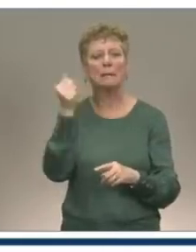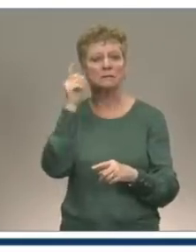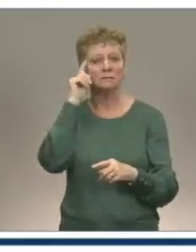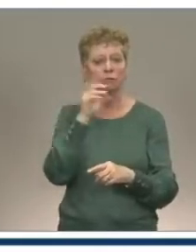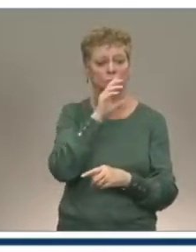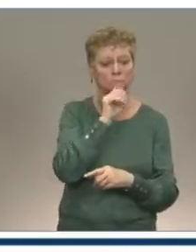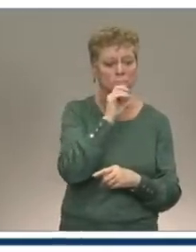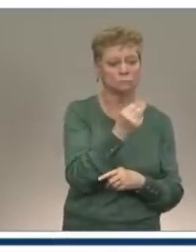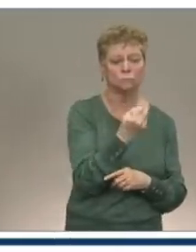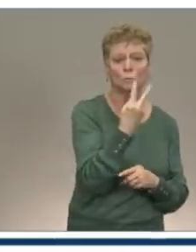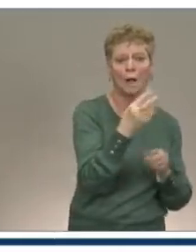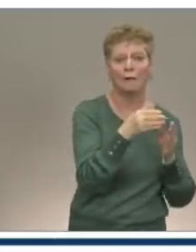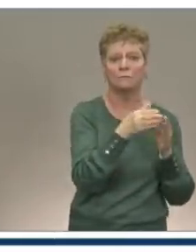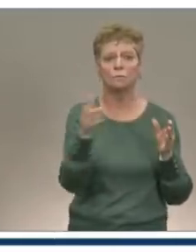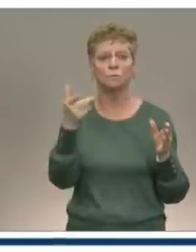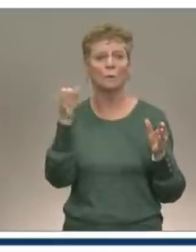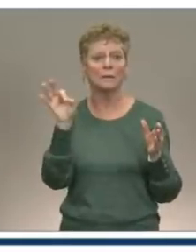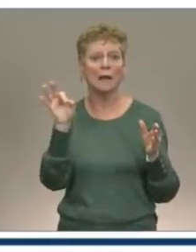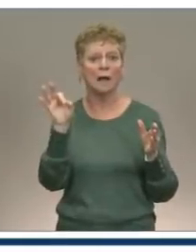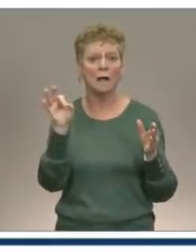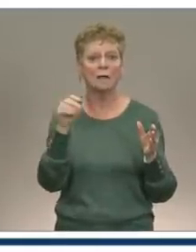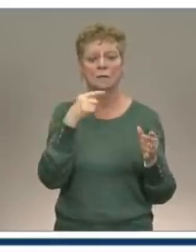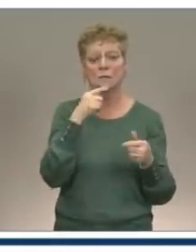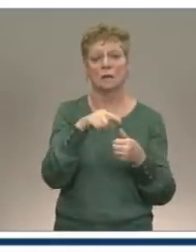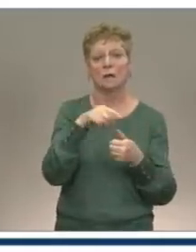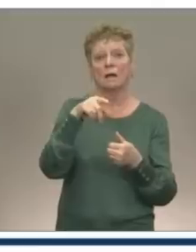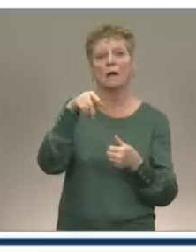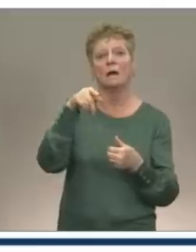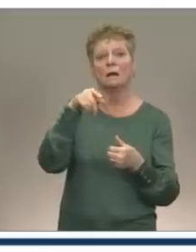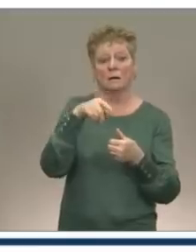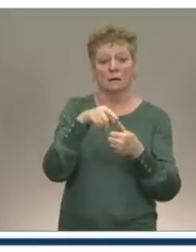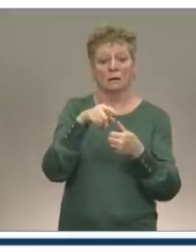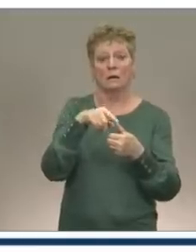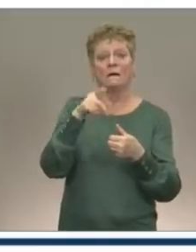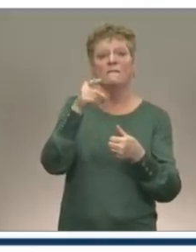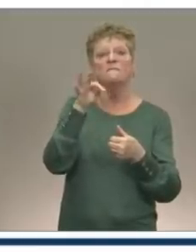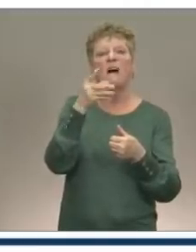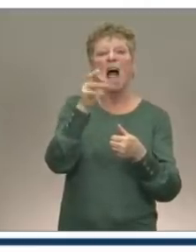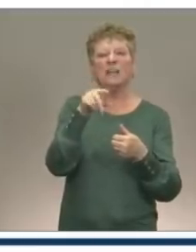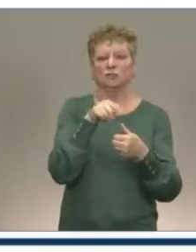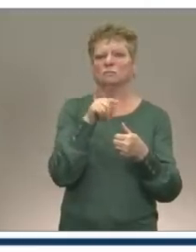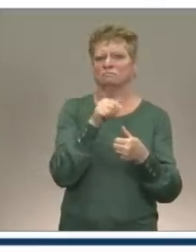the nasty now recommends pfizer and not moderna because the rare risk of myocarditis and